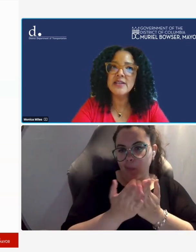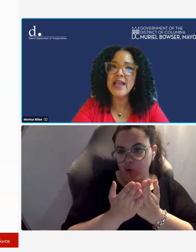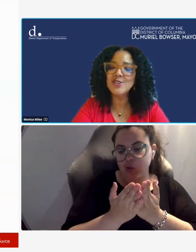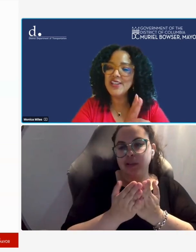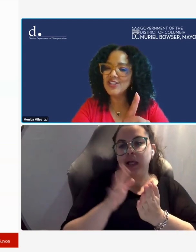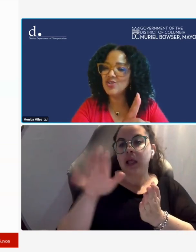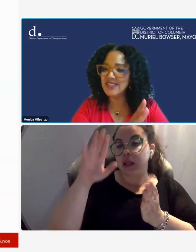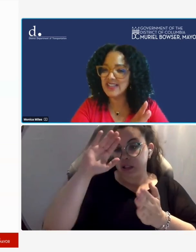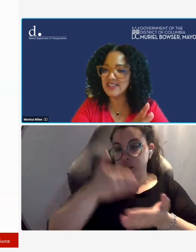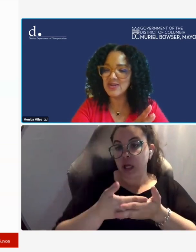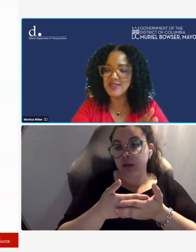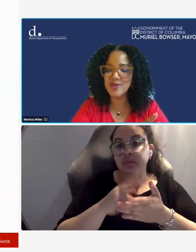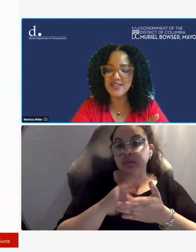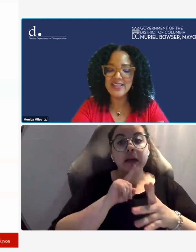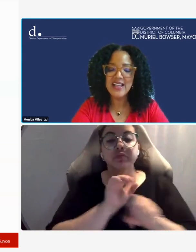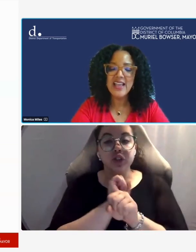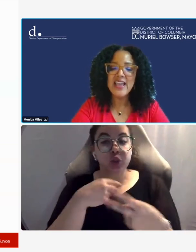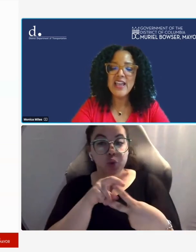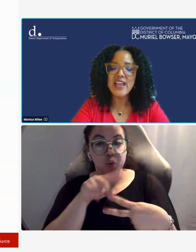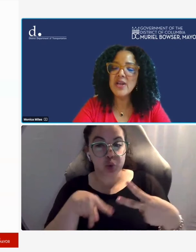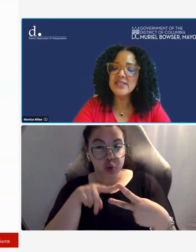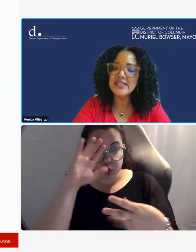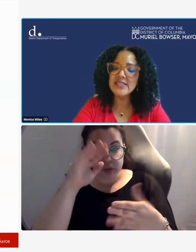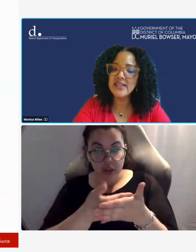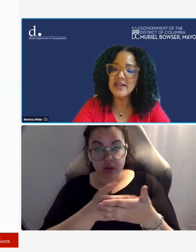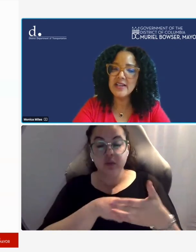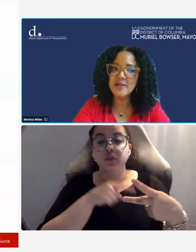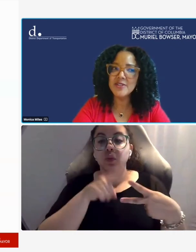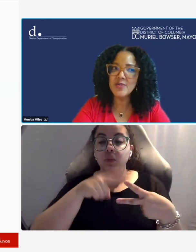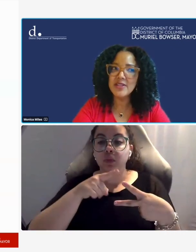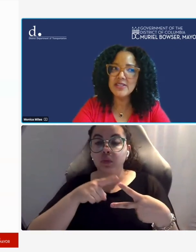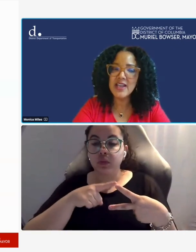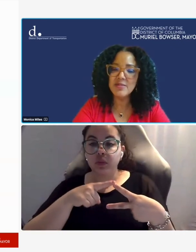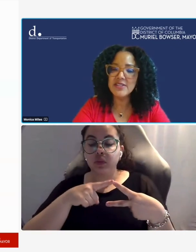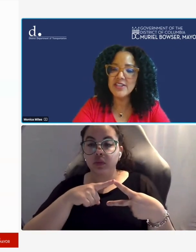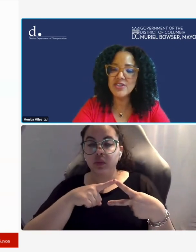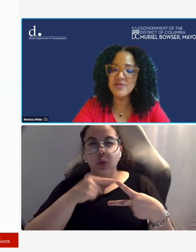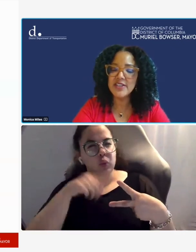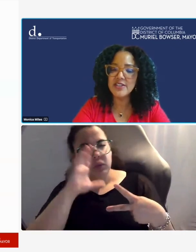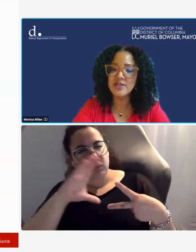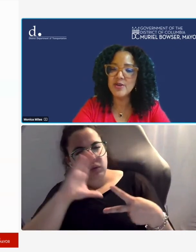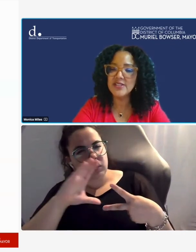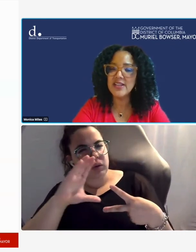actually he had two sons on the books and one son so we looked at compensation related to both sons